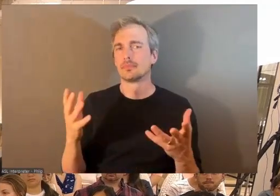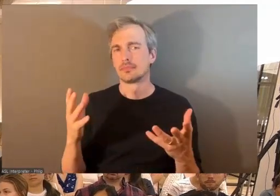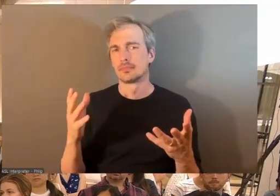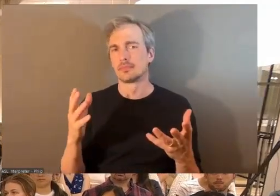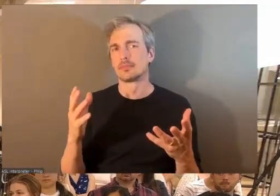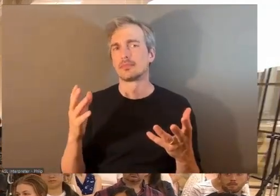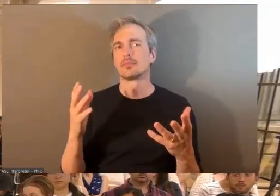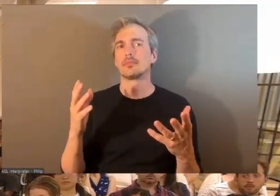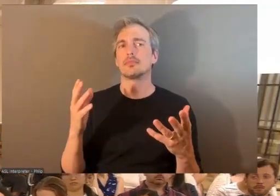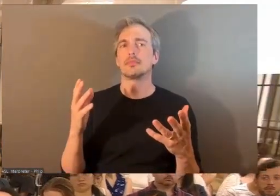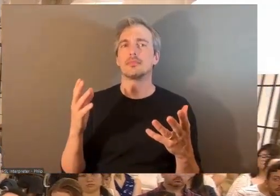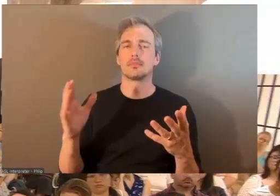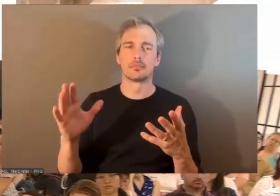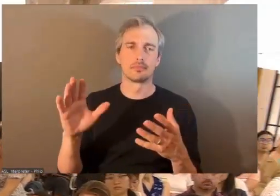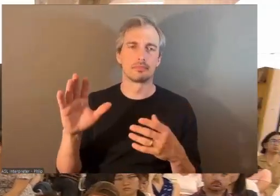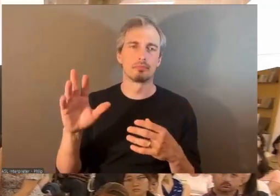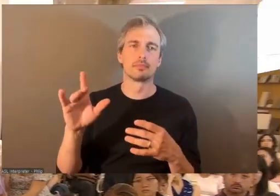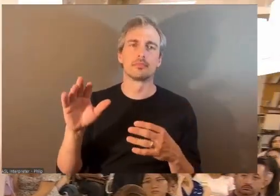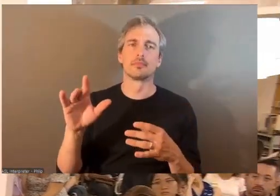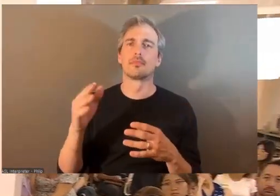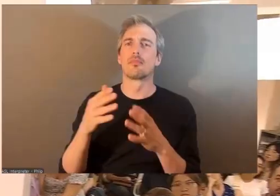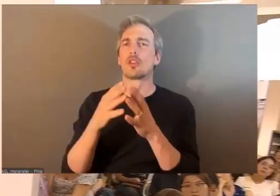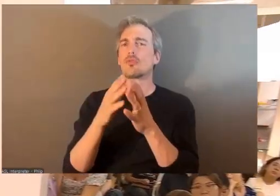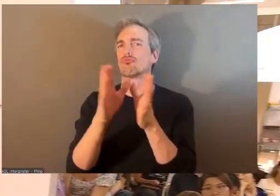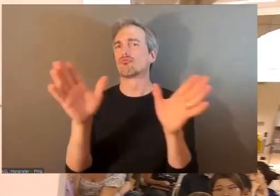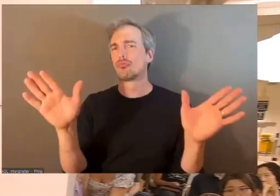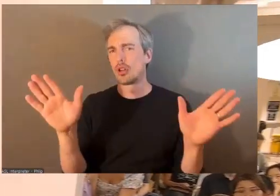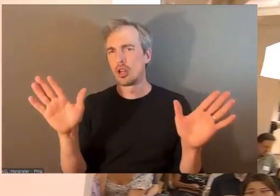broad reach user testing platforms like Maze and similar, where you